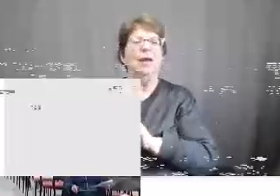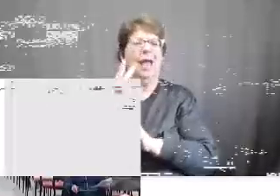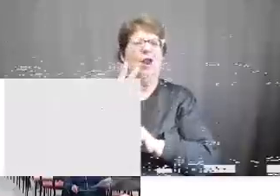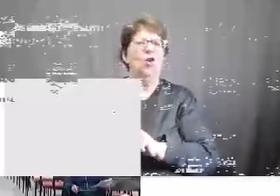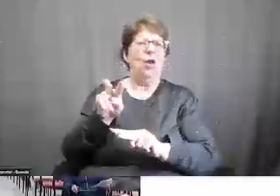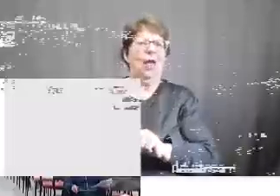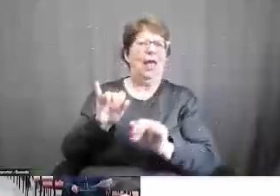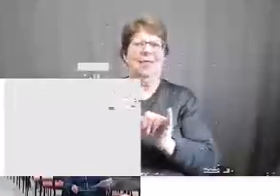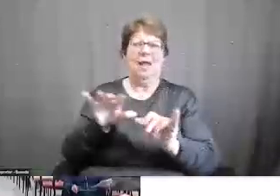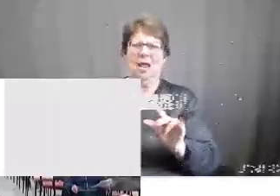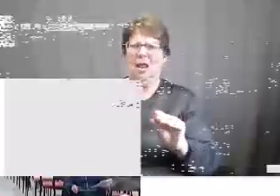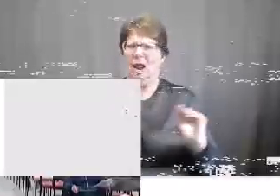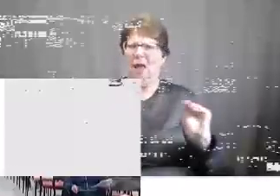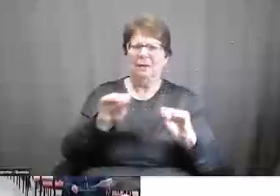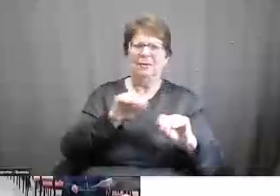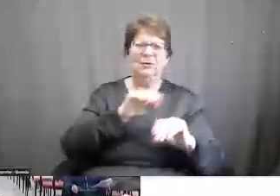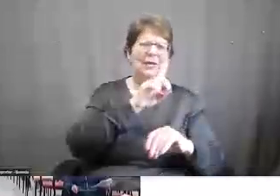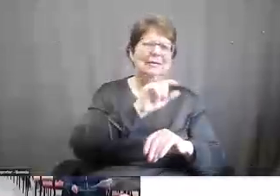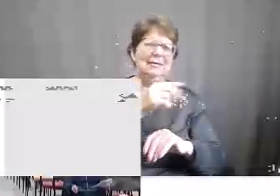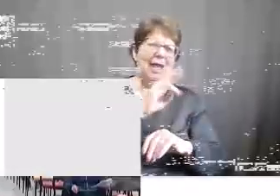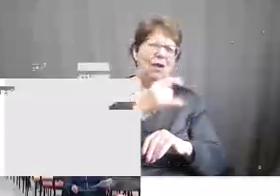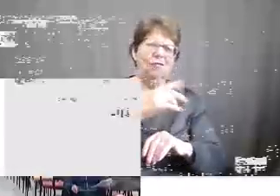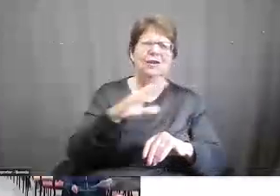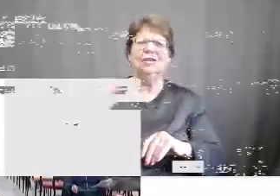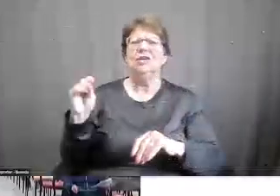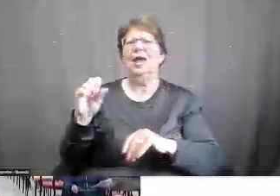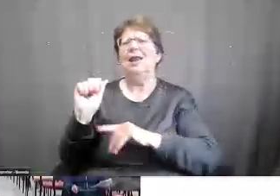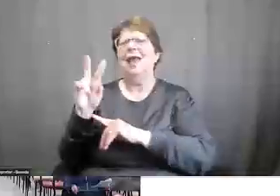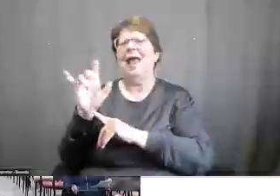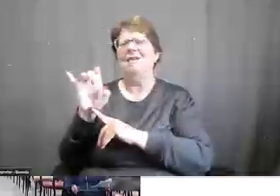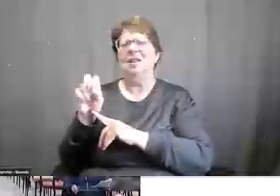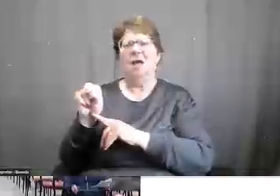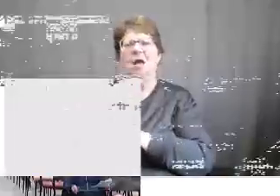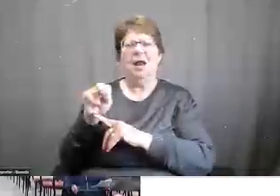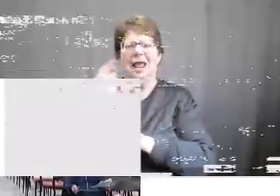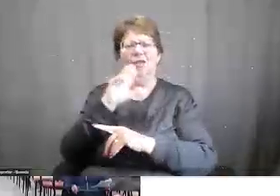Boardroom: Delridge Station and Avalon, and looking for opportunities to shift that north.